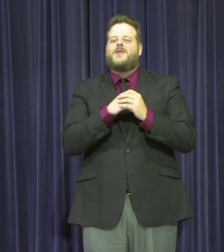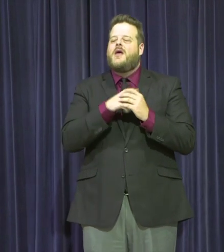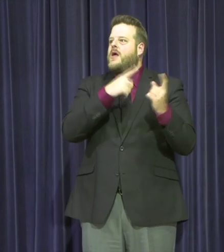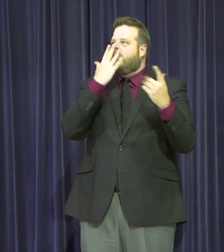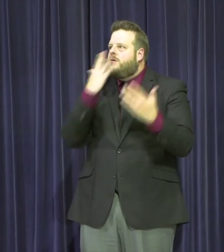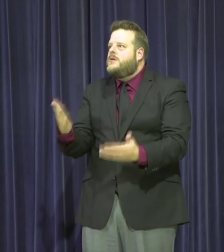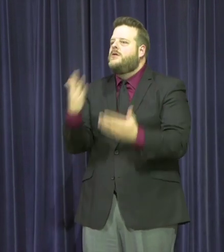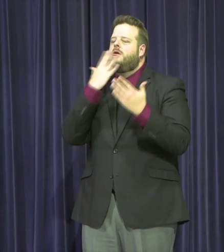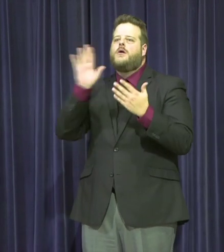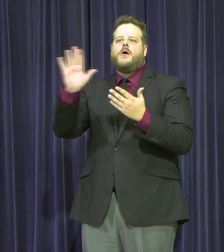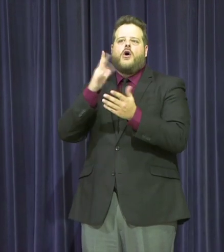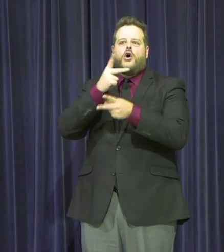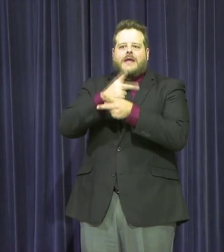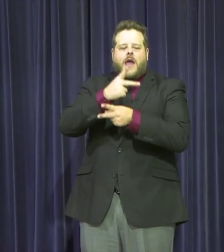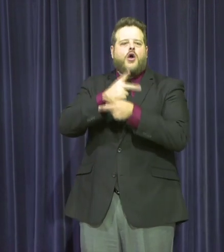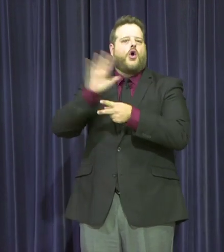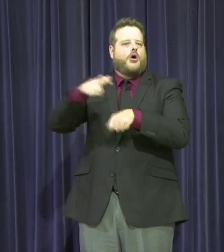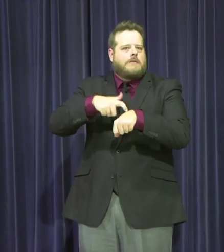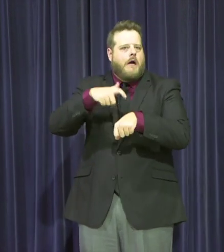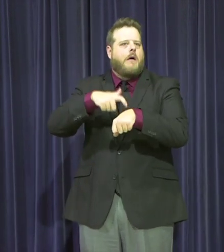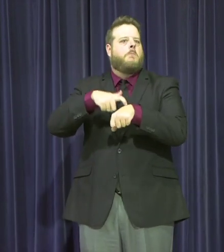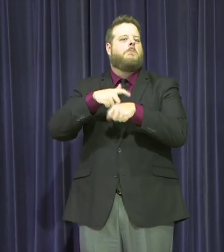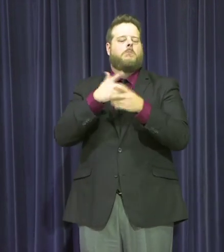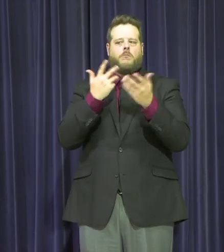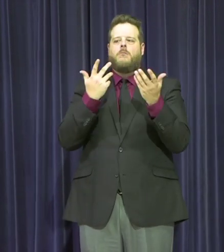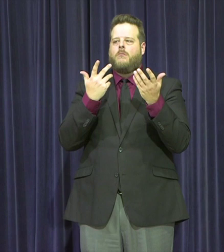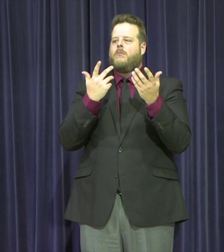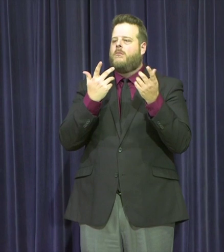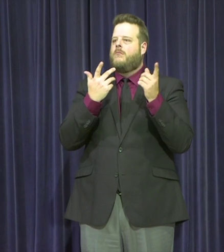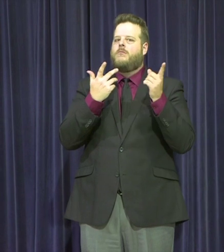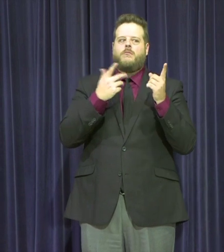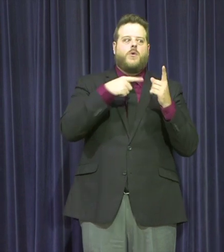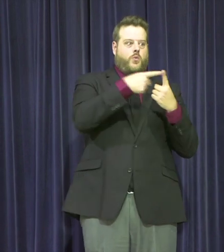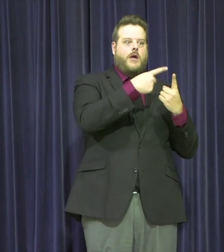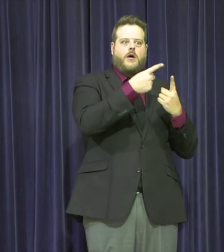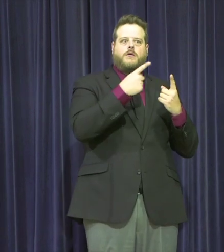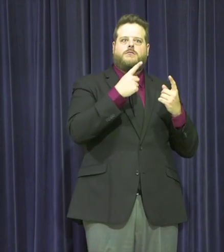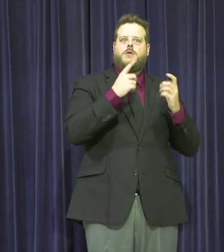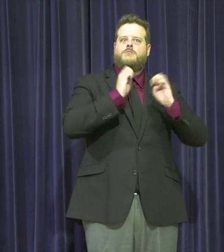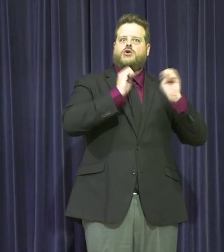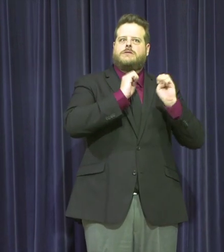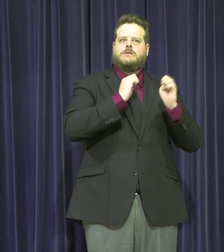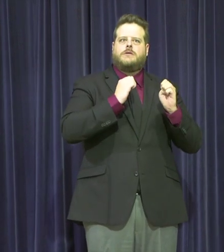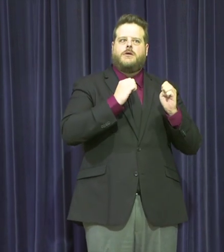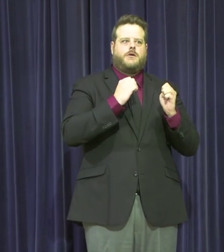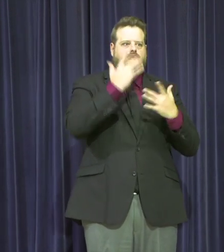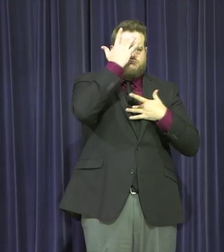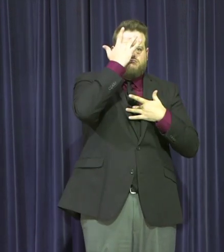much for the care and time that she took when they were in a moment of crisis for their life.